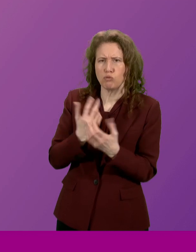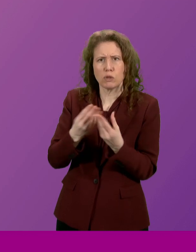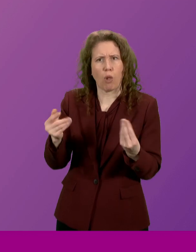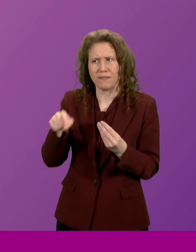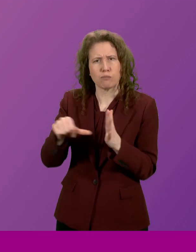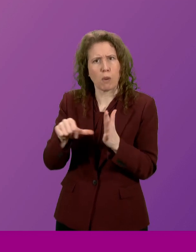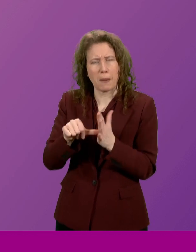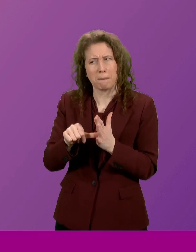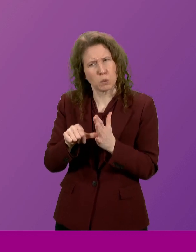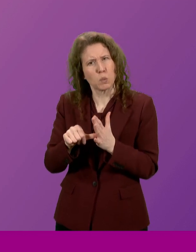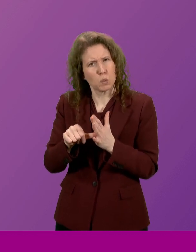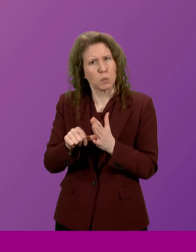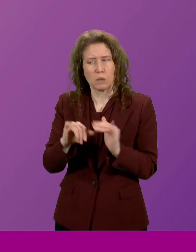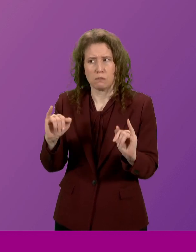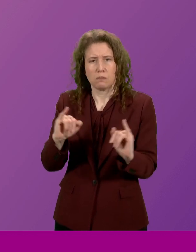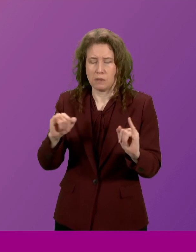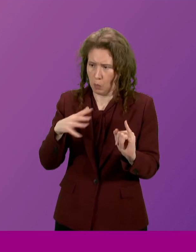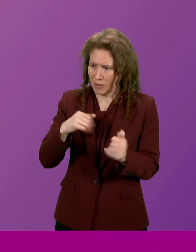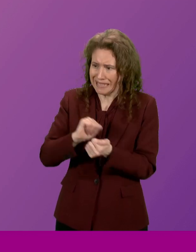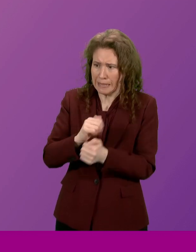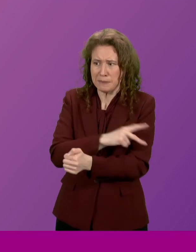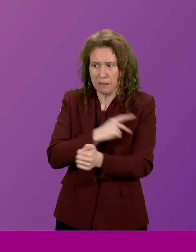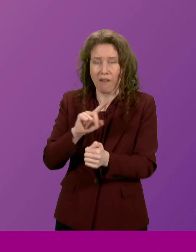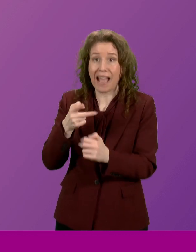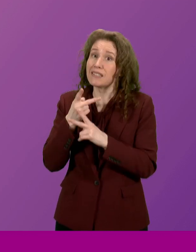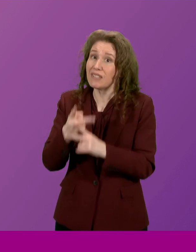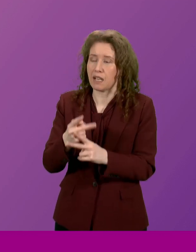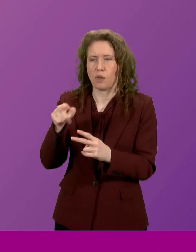the difficult situation and to keep safe staff and visitors to the justice centre?